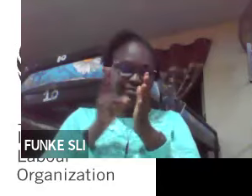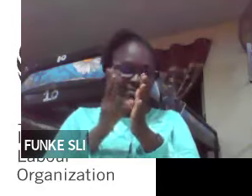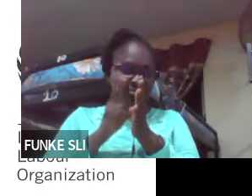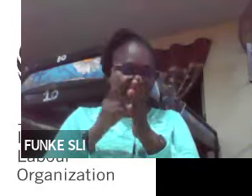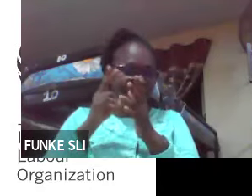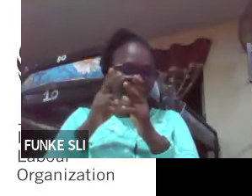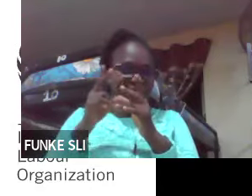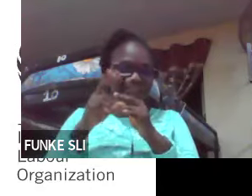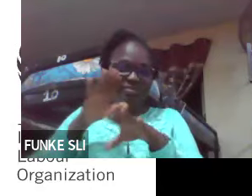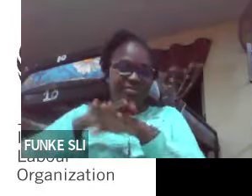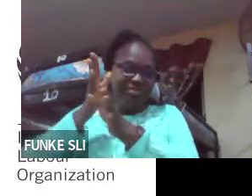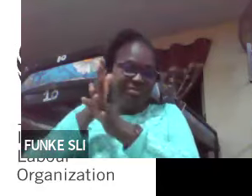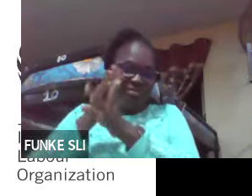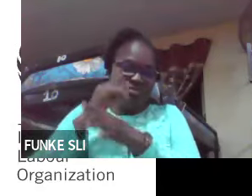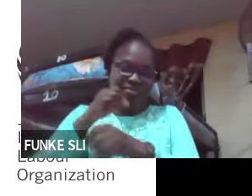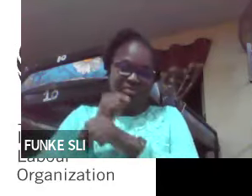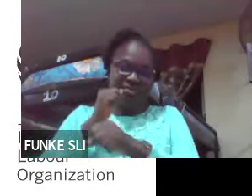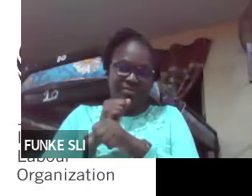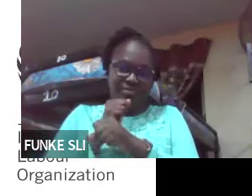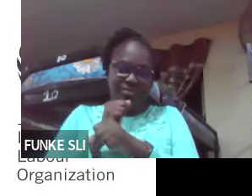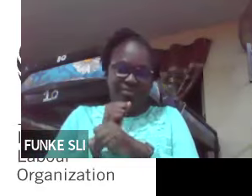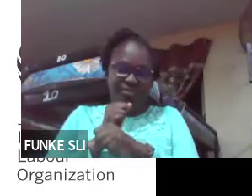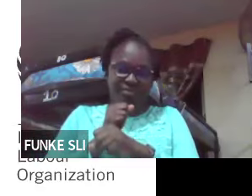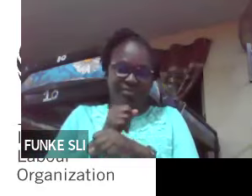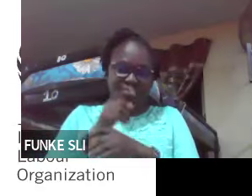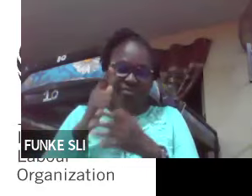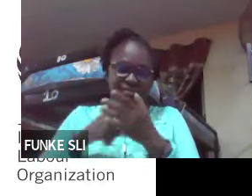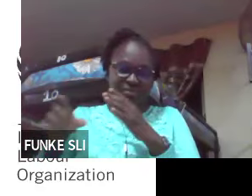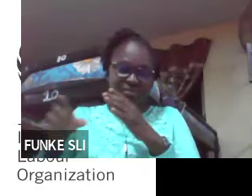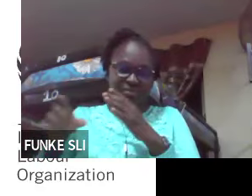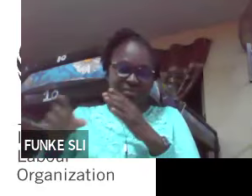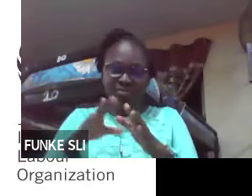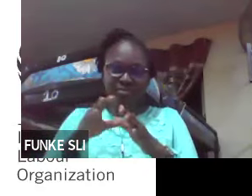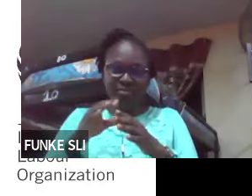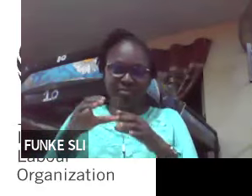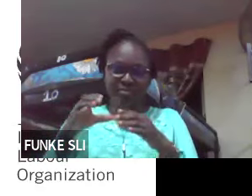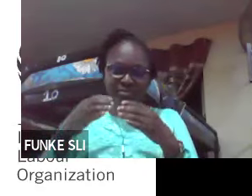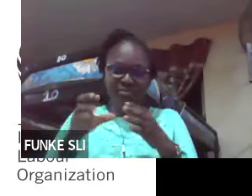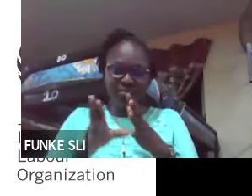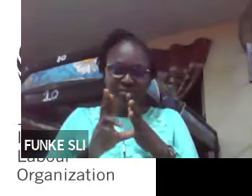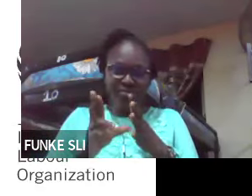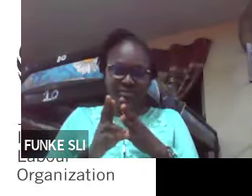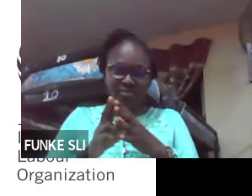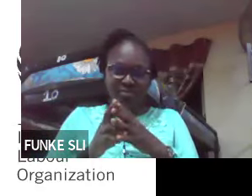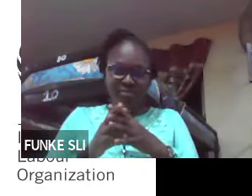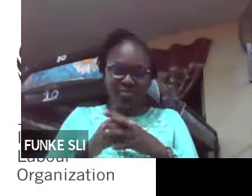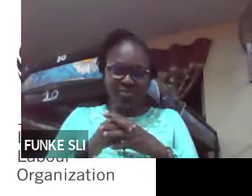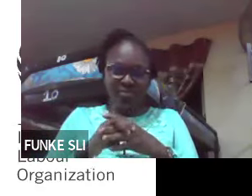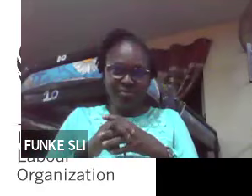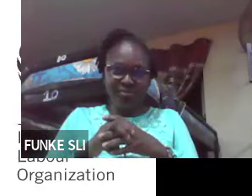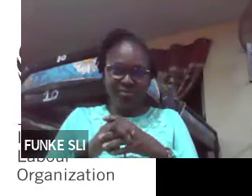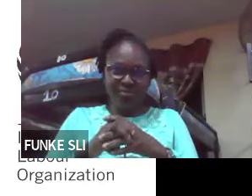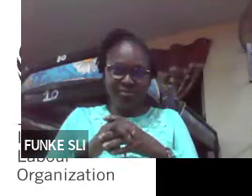sola bakre: So you have to walk around. I mean, what do I do? I keep repeating classes for every single person that has technical glitches.